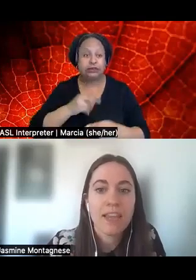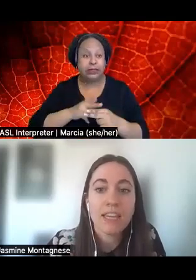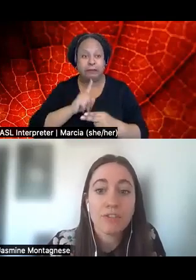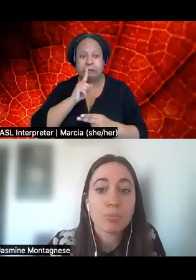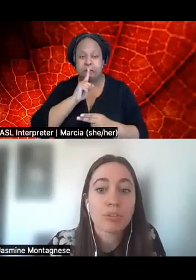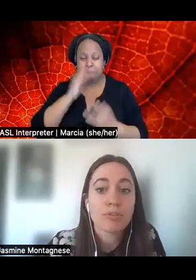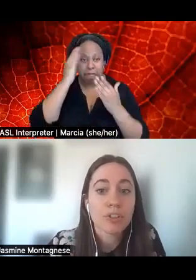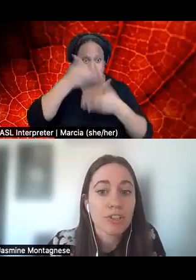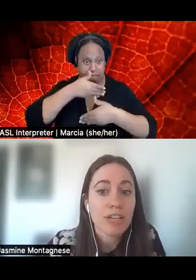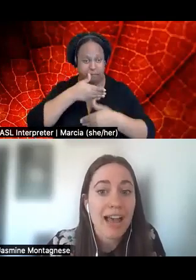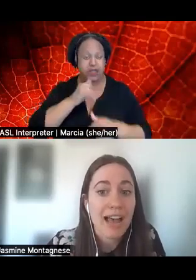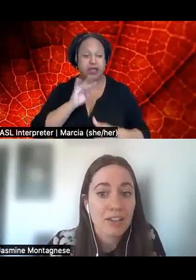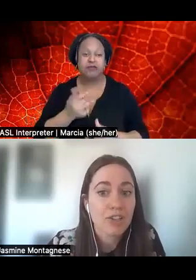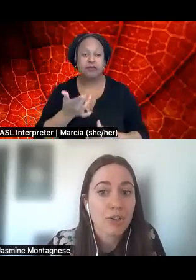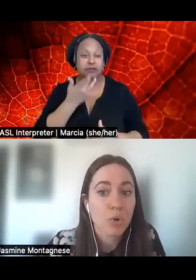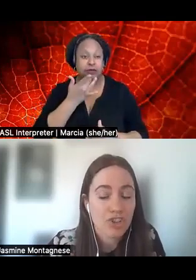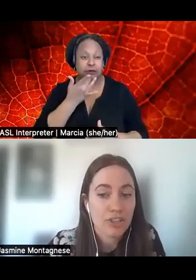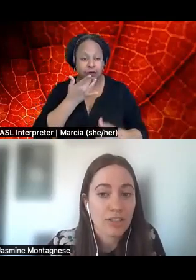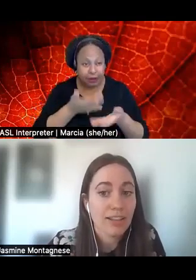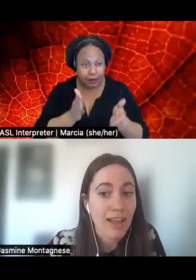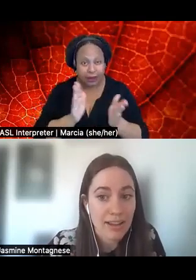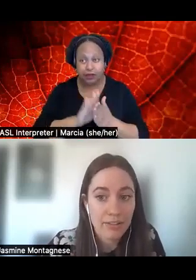If you prefer to ask your question live,